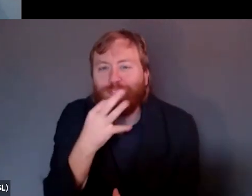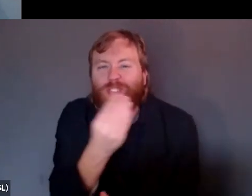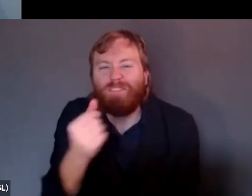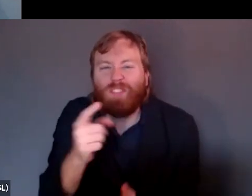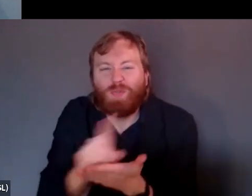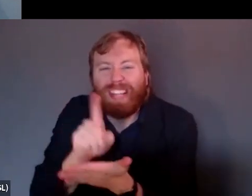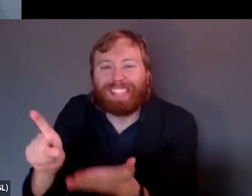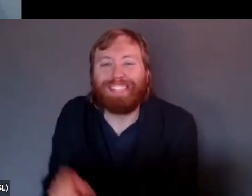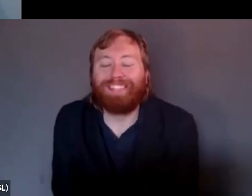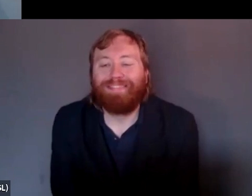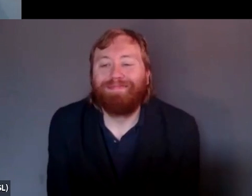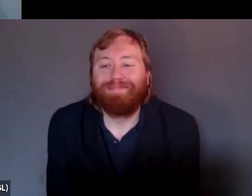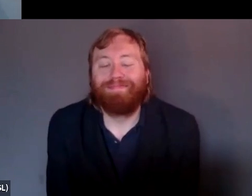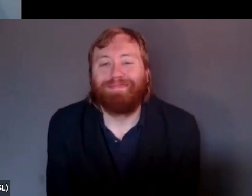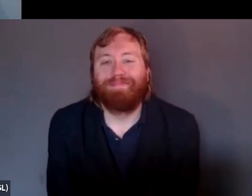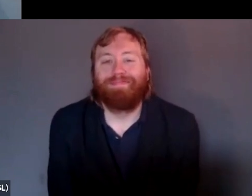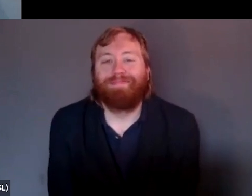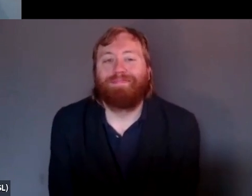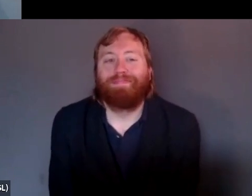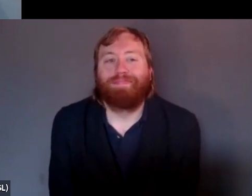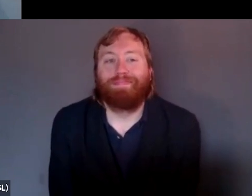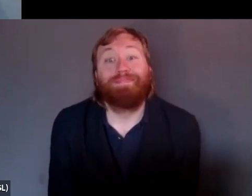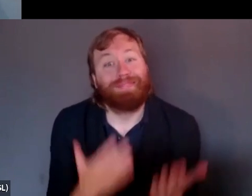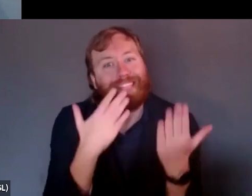Thank you, Amber. Thank you, everyone, for being here.